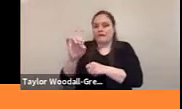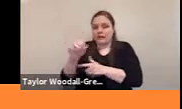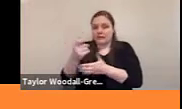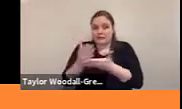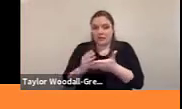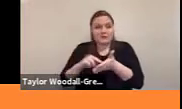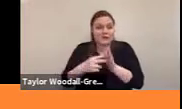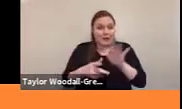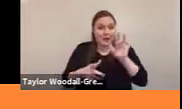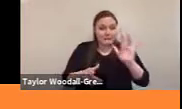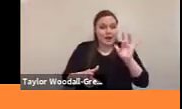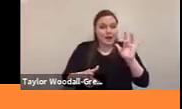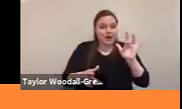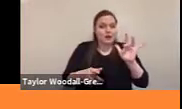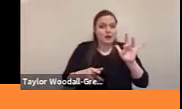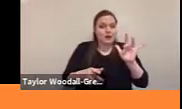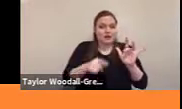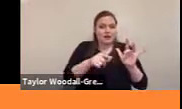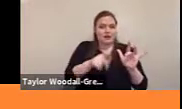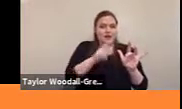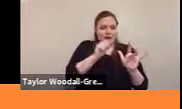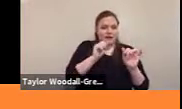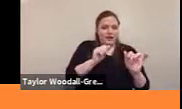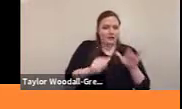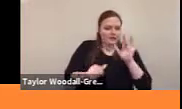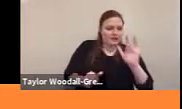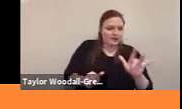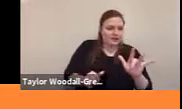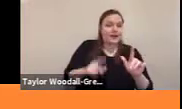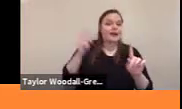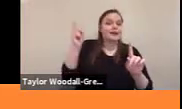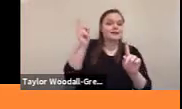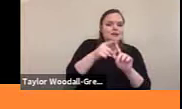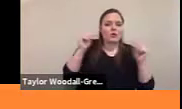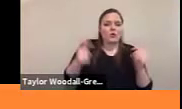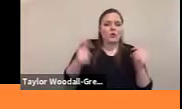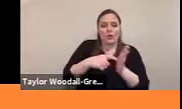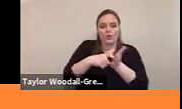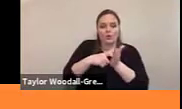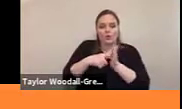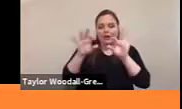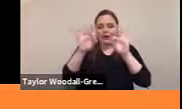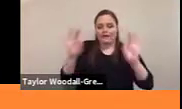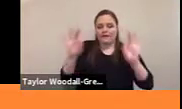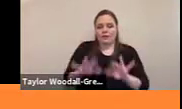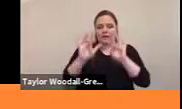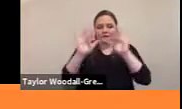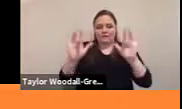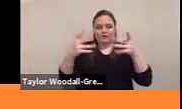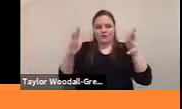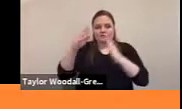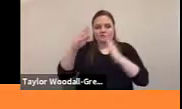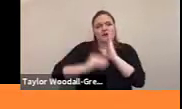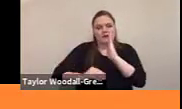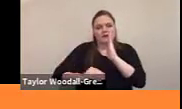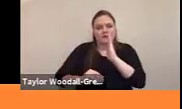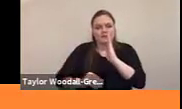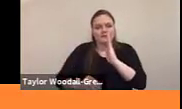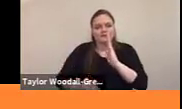able to be clicked until all required form fields are filled out. Or text that happens to be part of an image